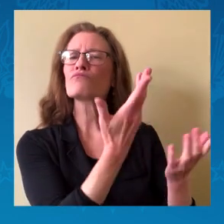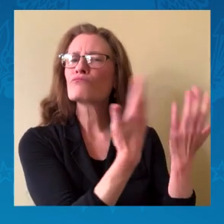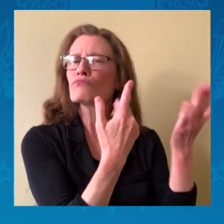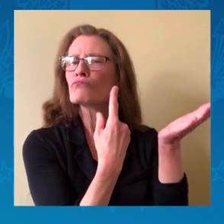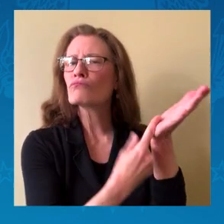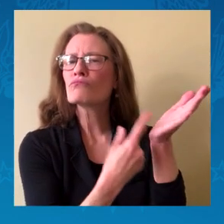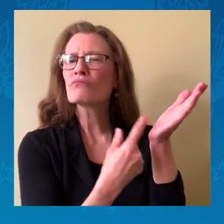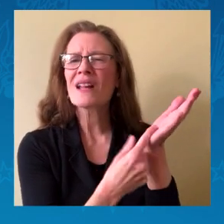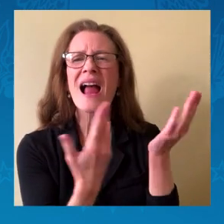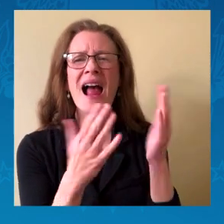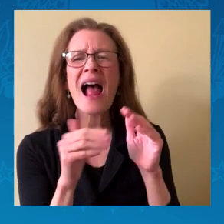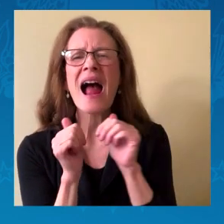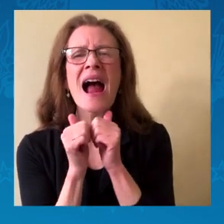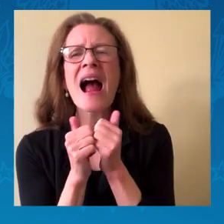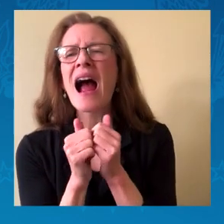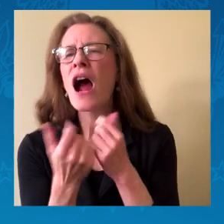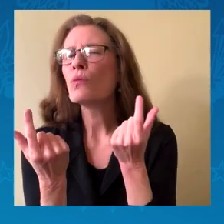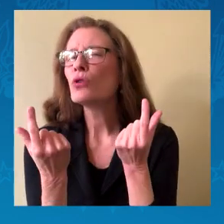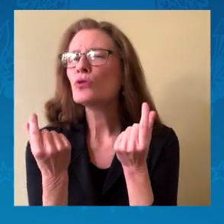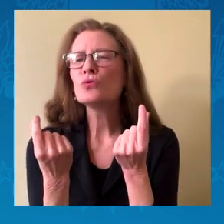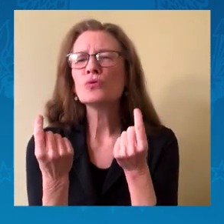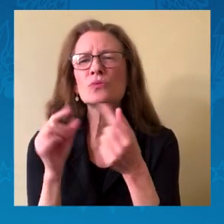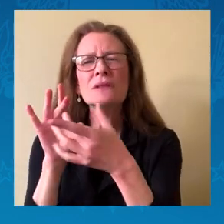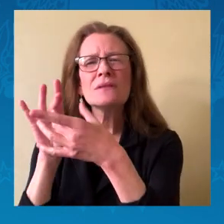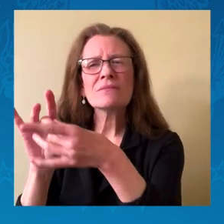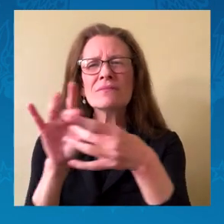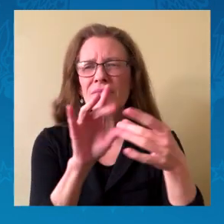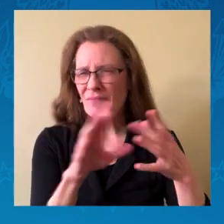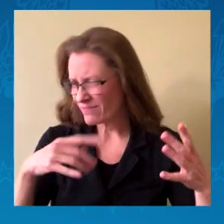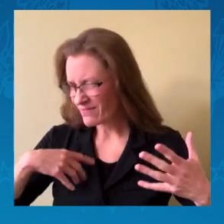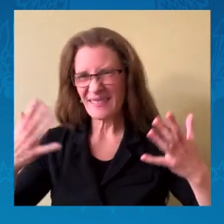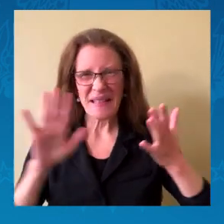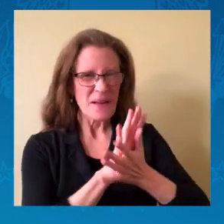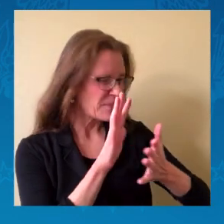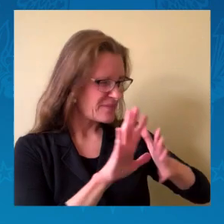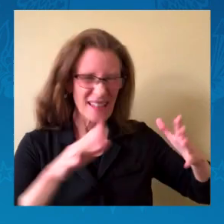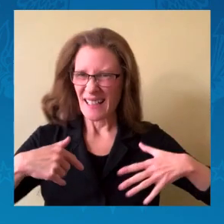Where is Wendy? There you are. I knew you were there --